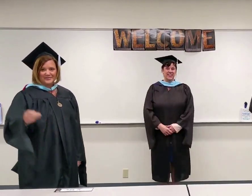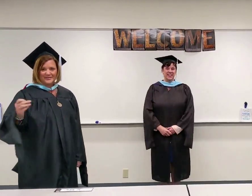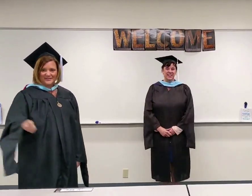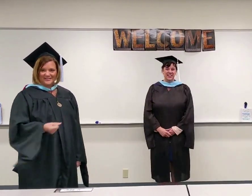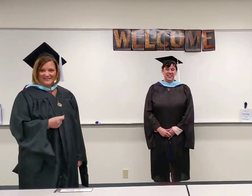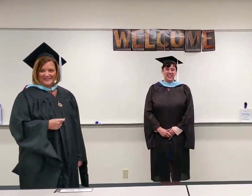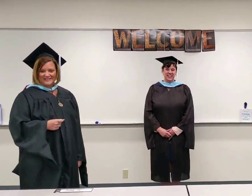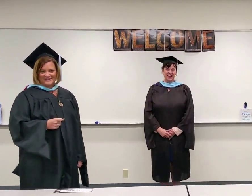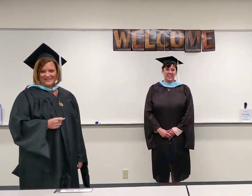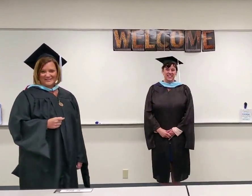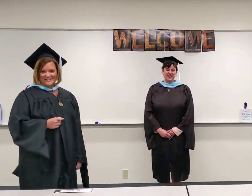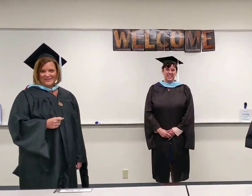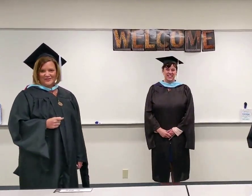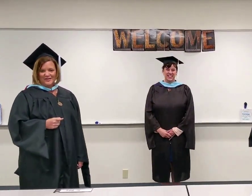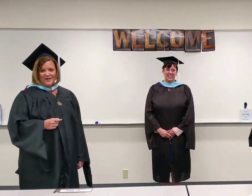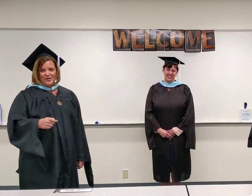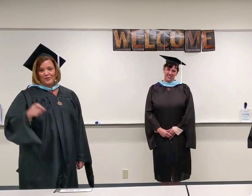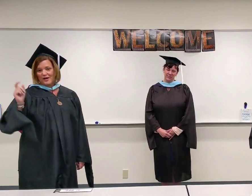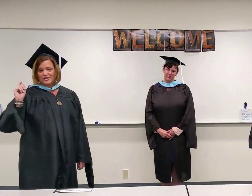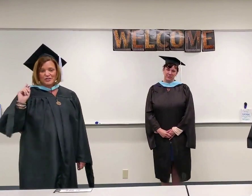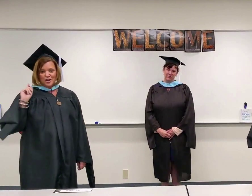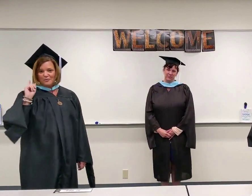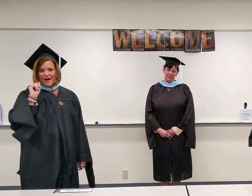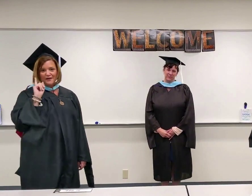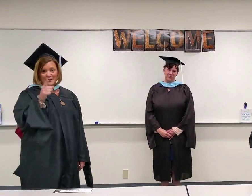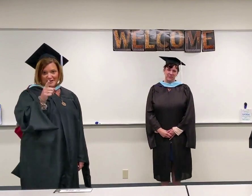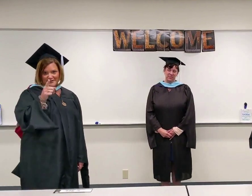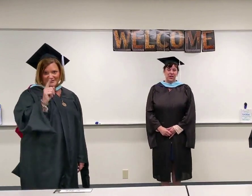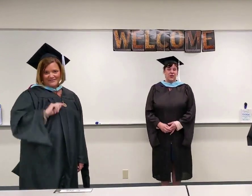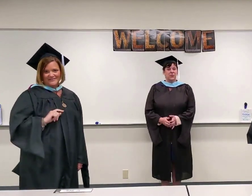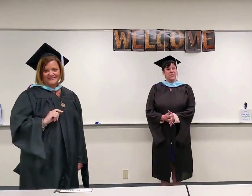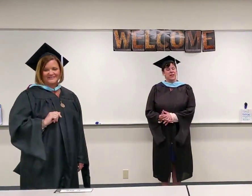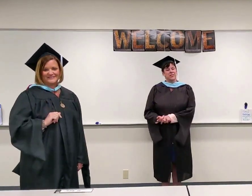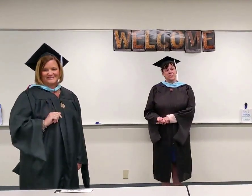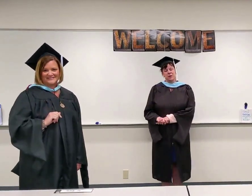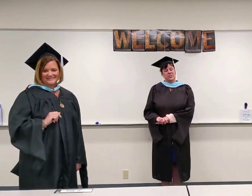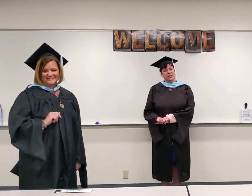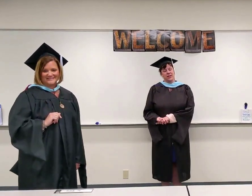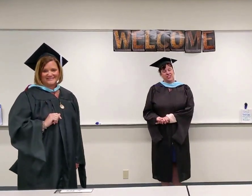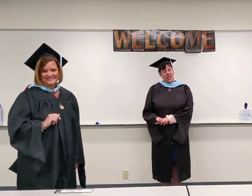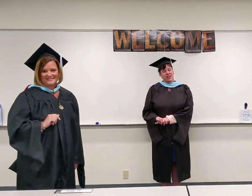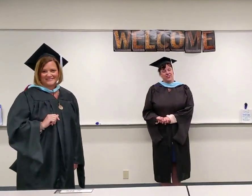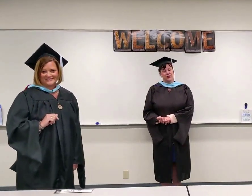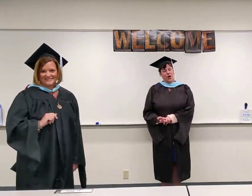congratulations trailblazers we are so proud of you we want to give a special shout out to all